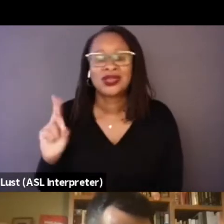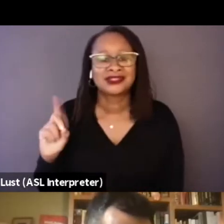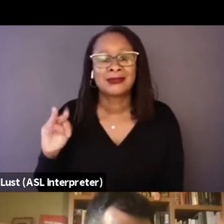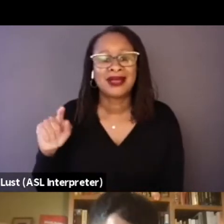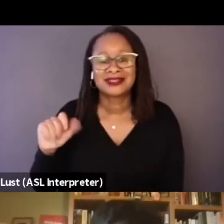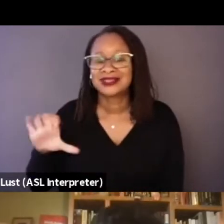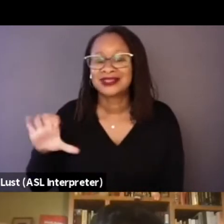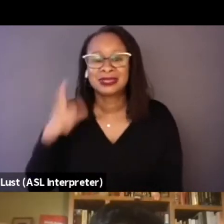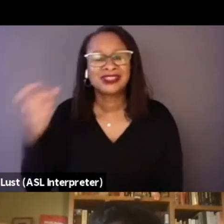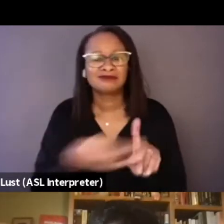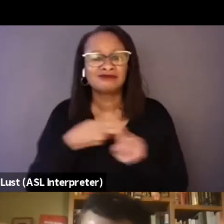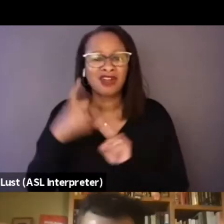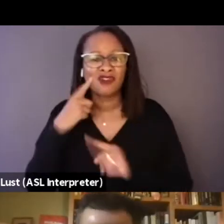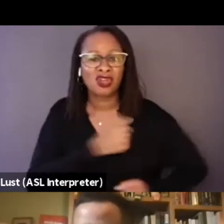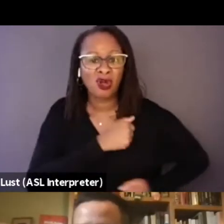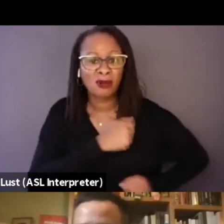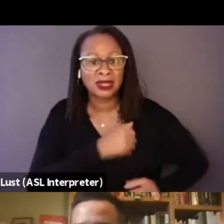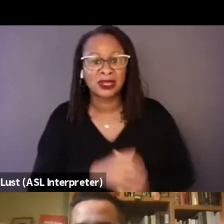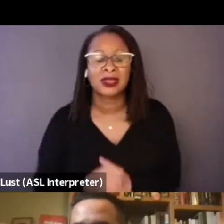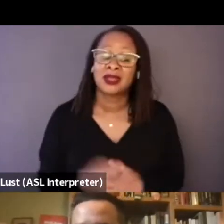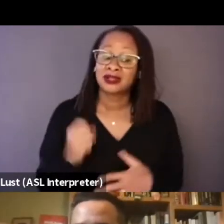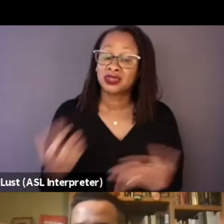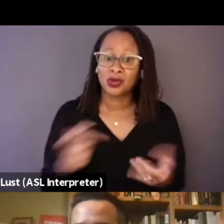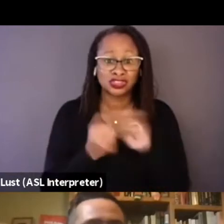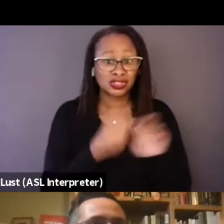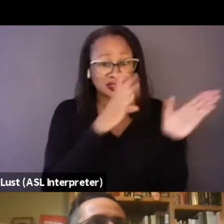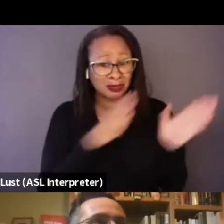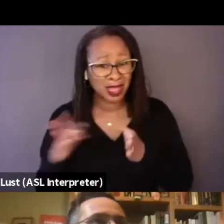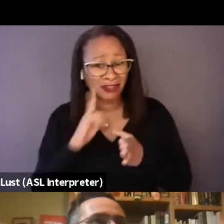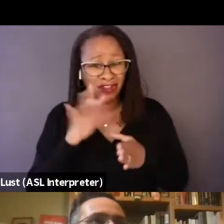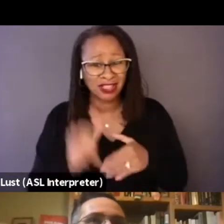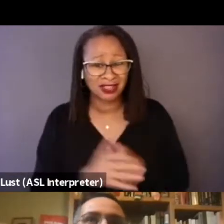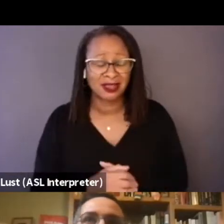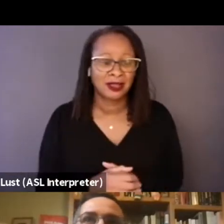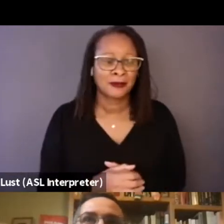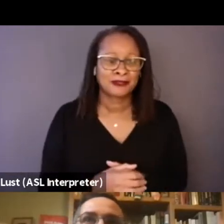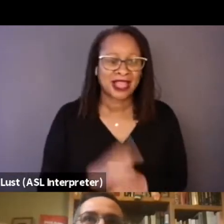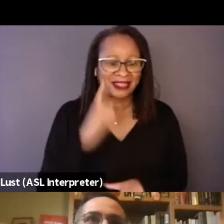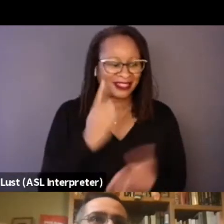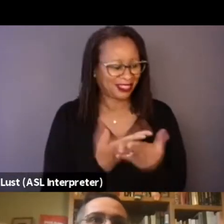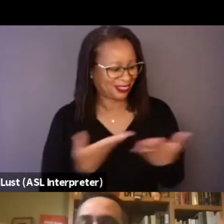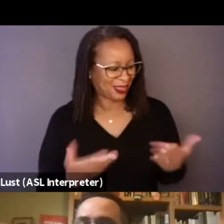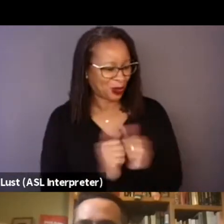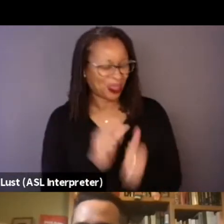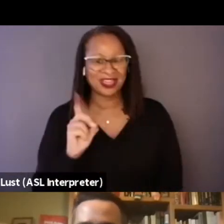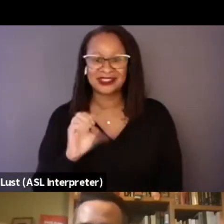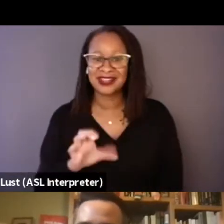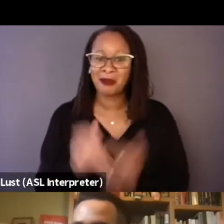And so it just changed the plan, you know? And I think that's the thing with the documentary process in general,